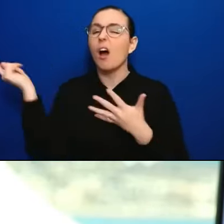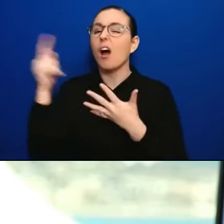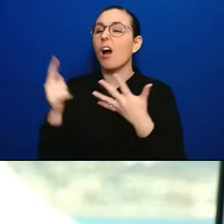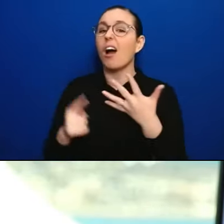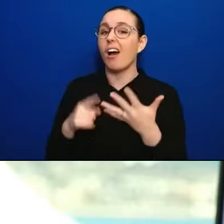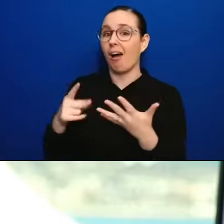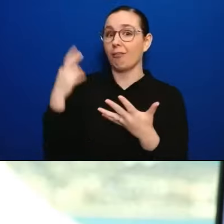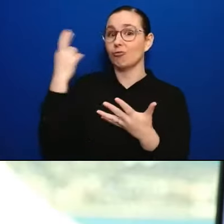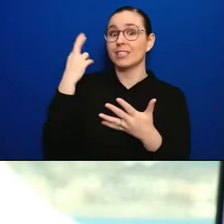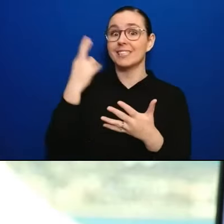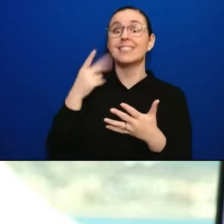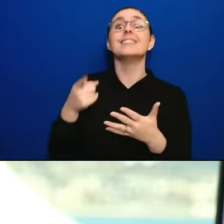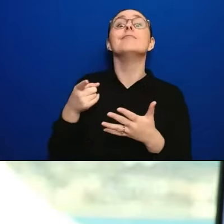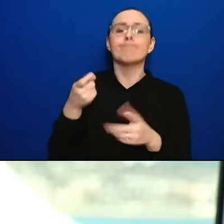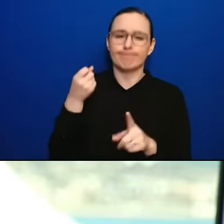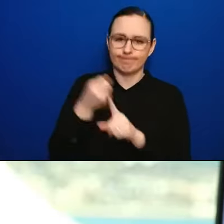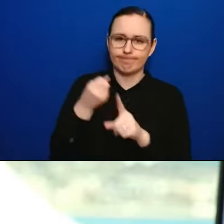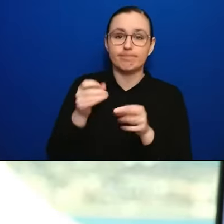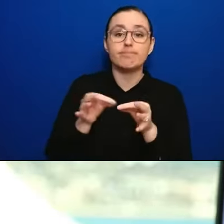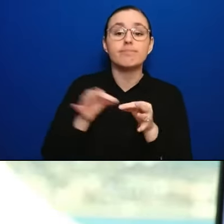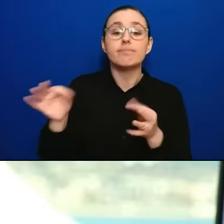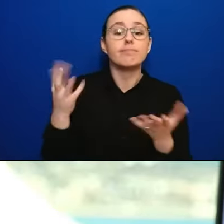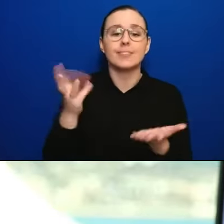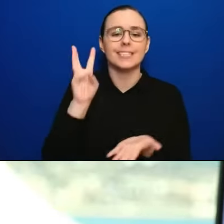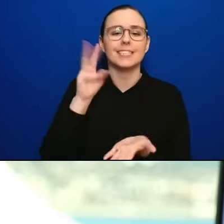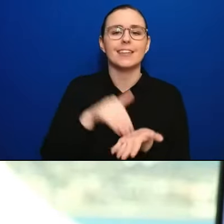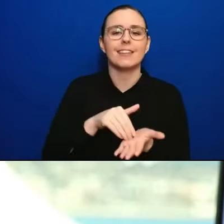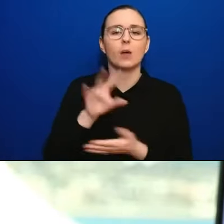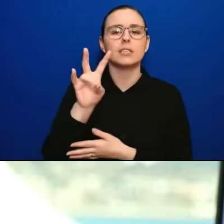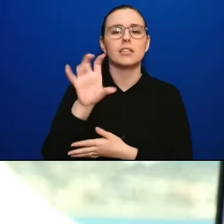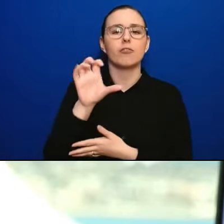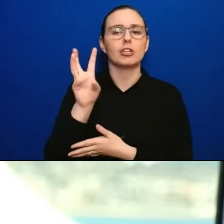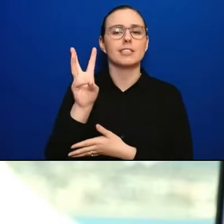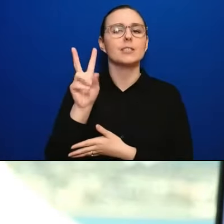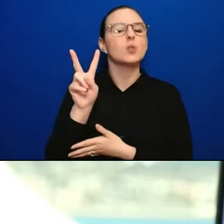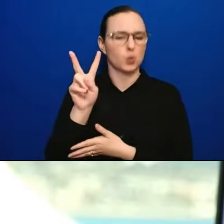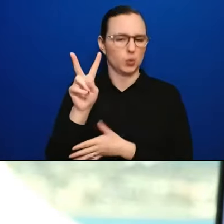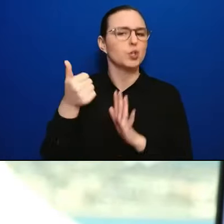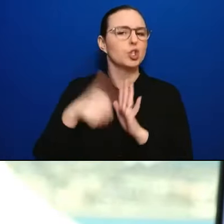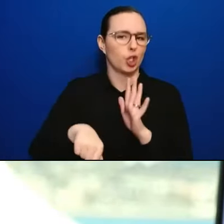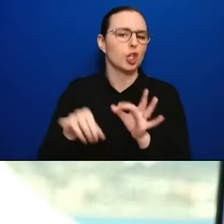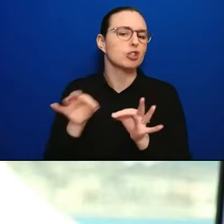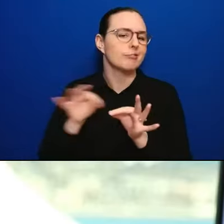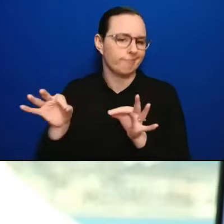regional surges of COVID-19 and factors including severe